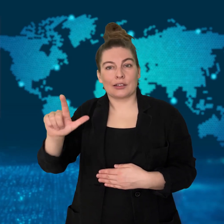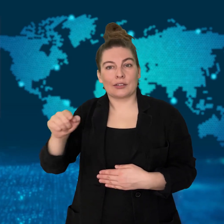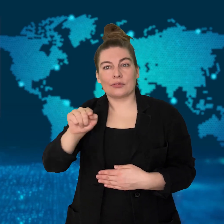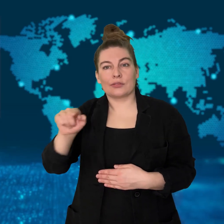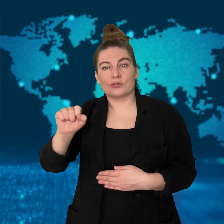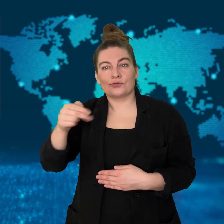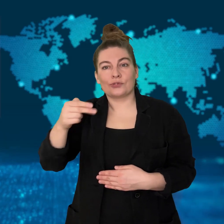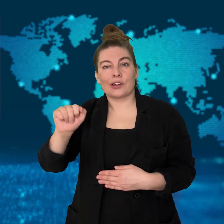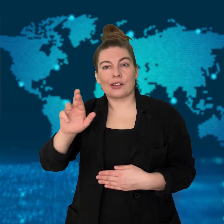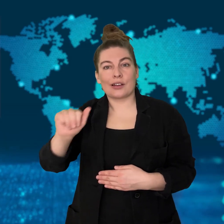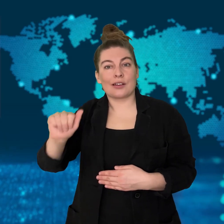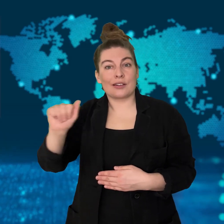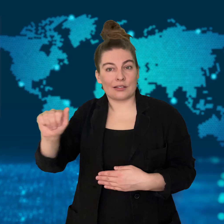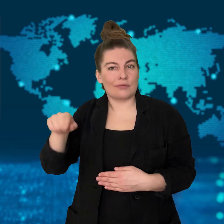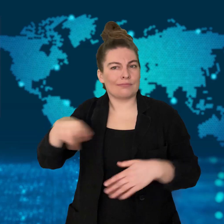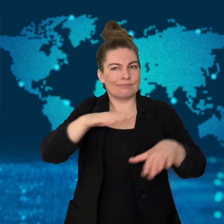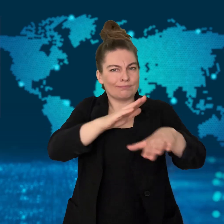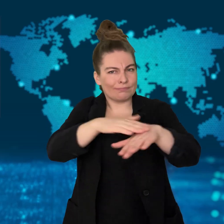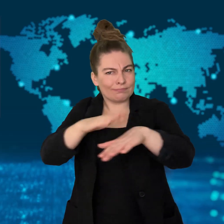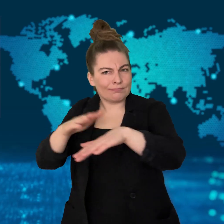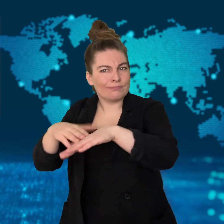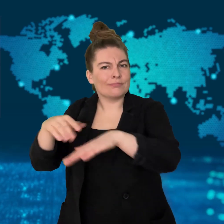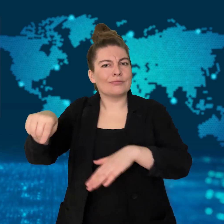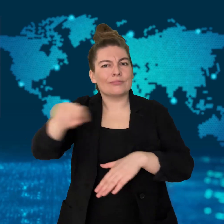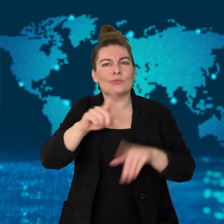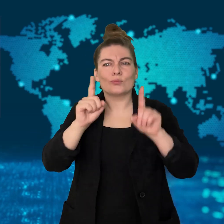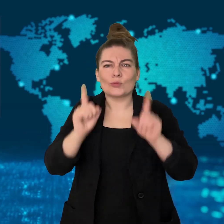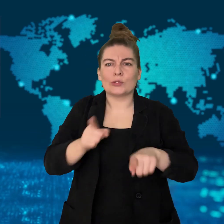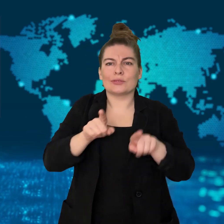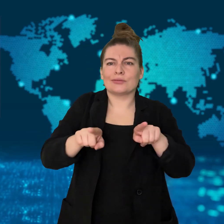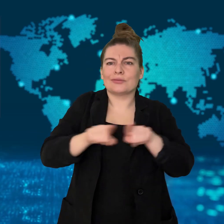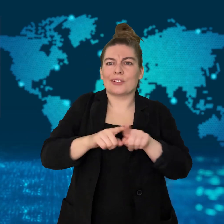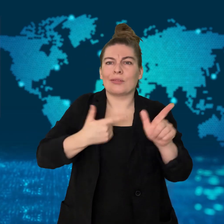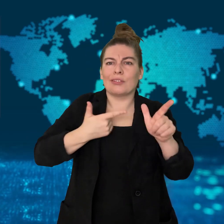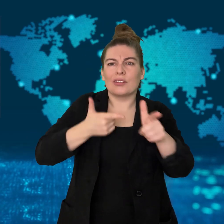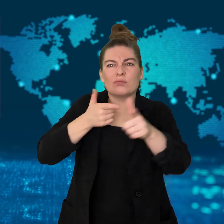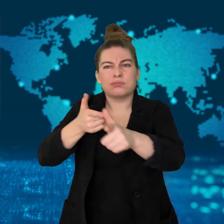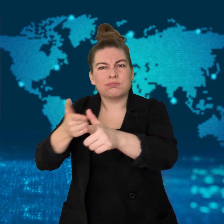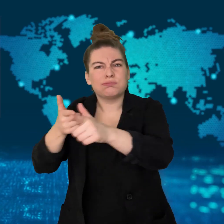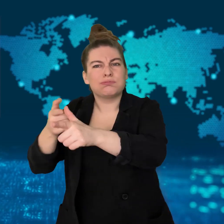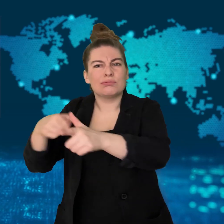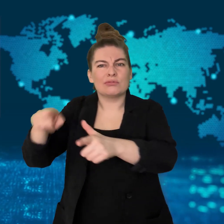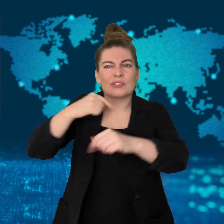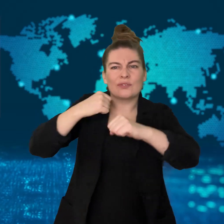The country's security forces have been fighting those loyal to